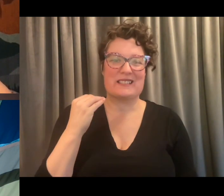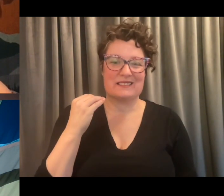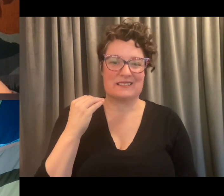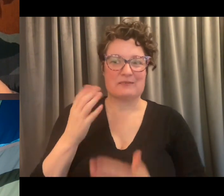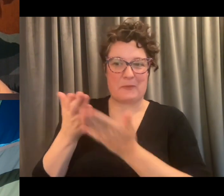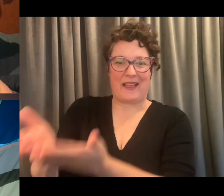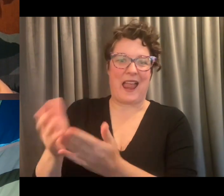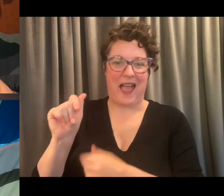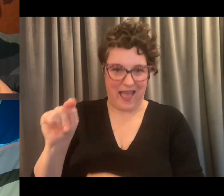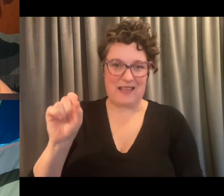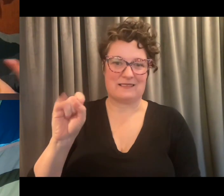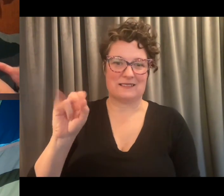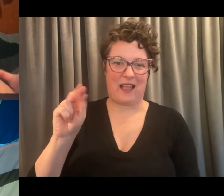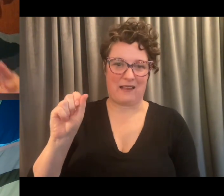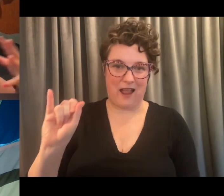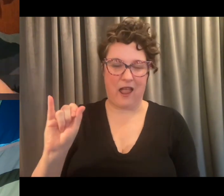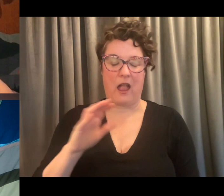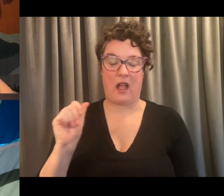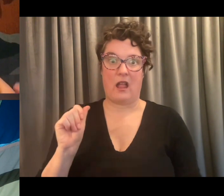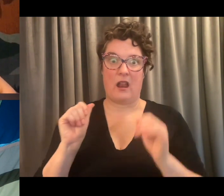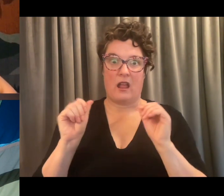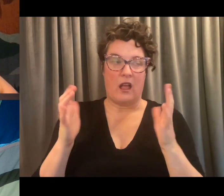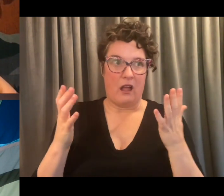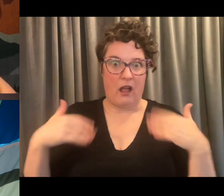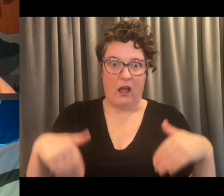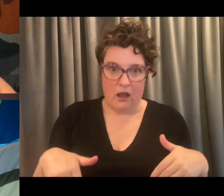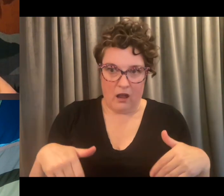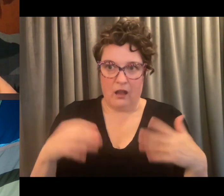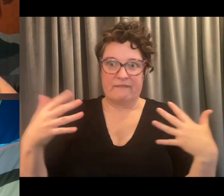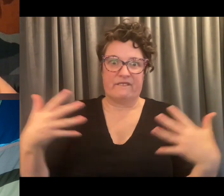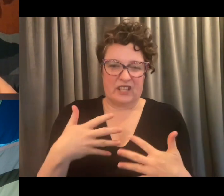And the awe and fear and and I remember being really impacted by that.